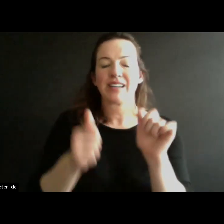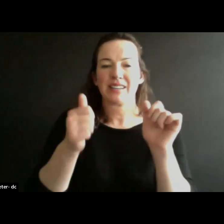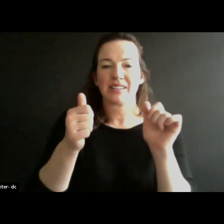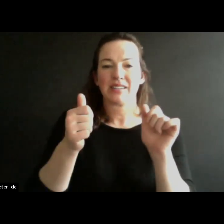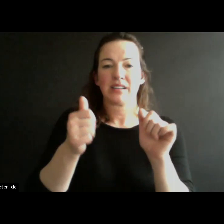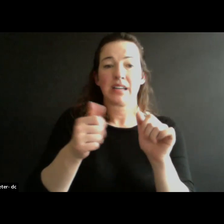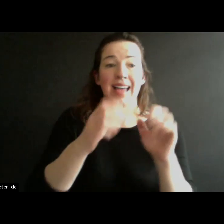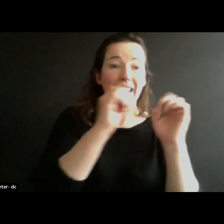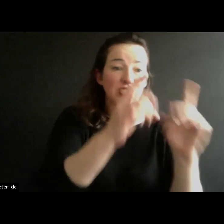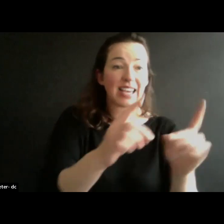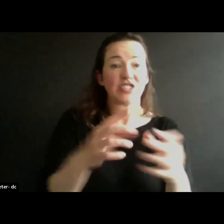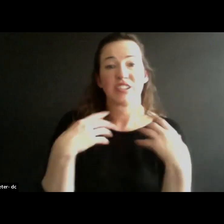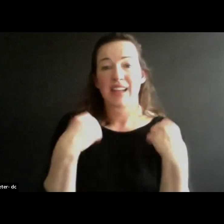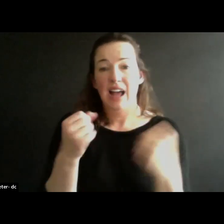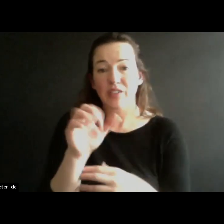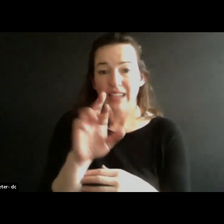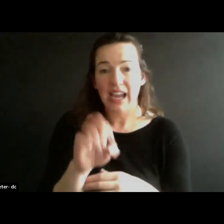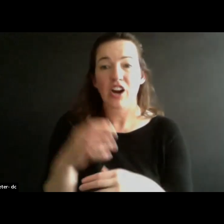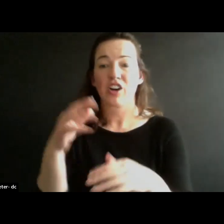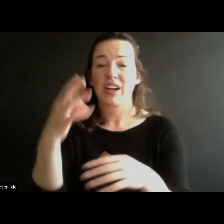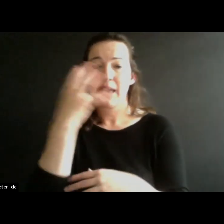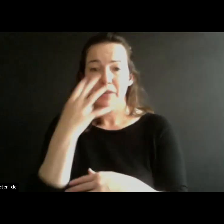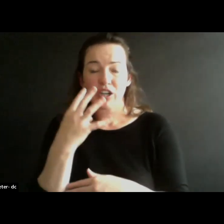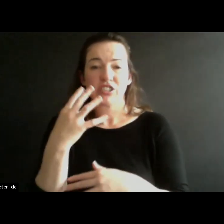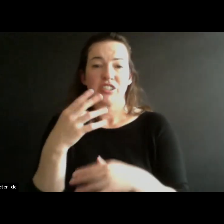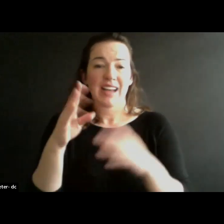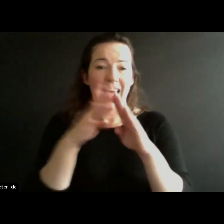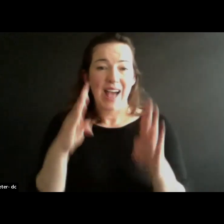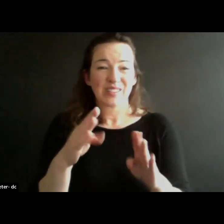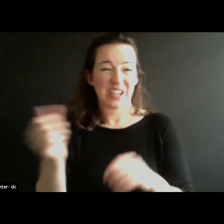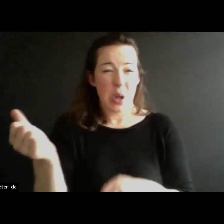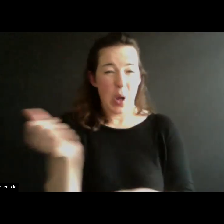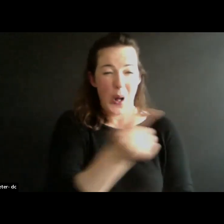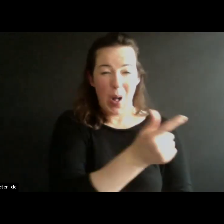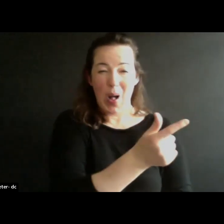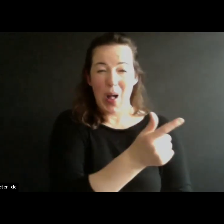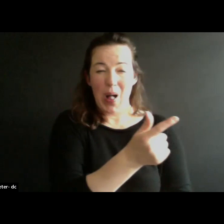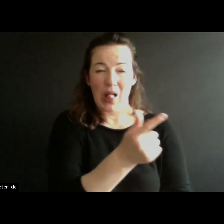was education or health care, or immigration, or housing. Every single kind of mission driven